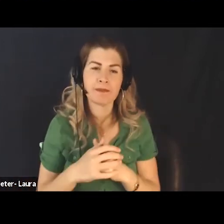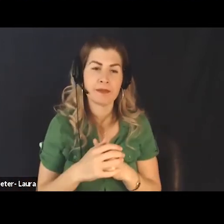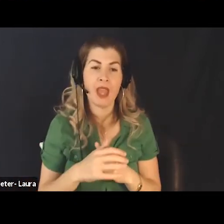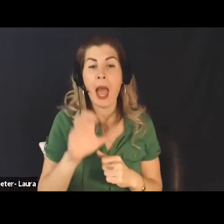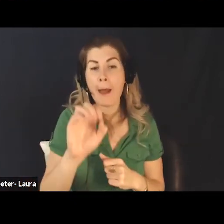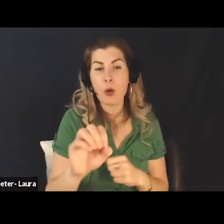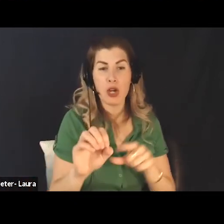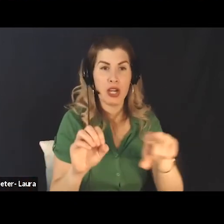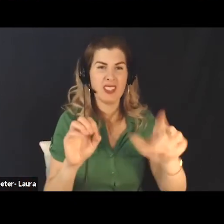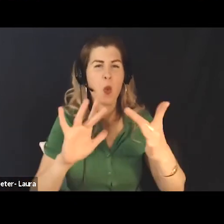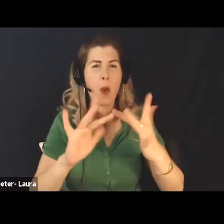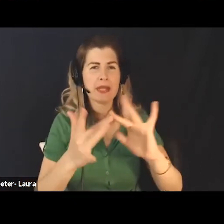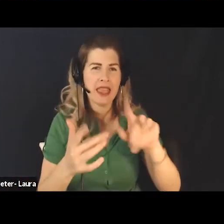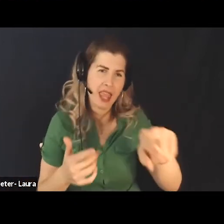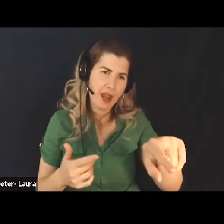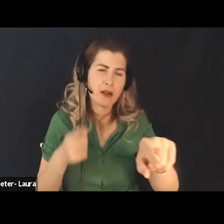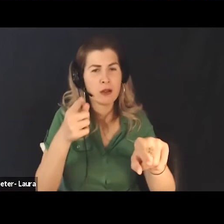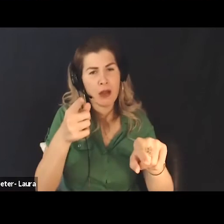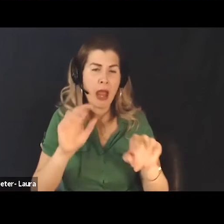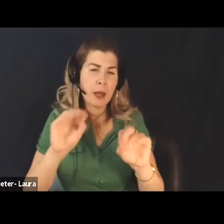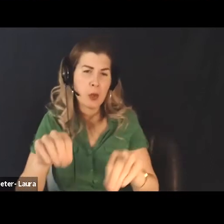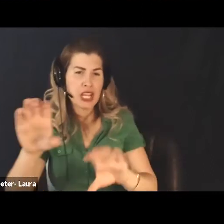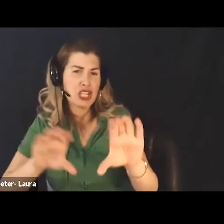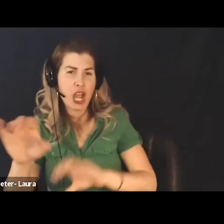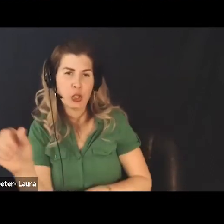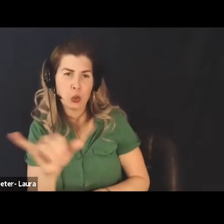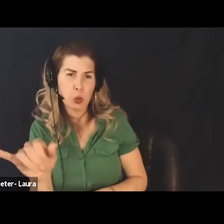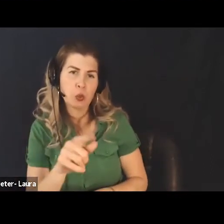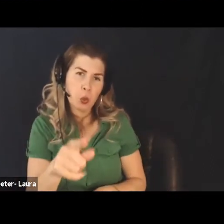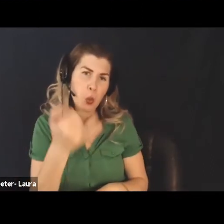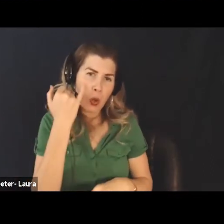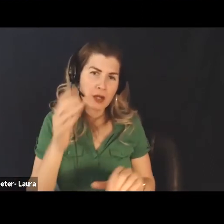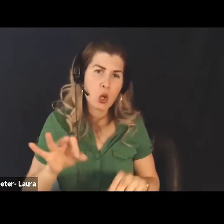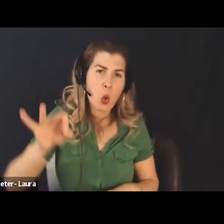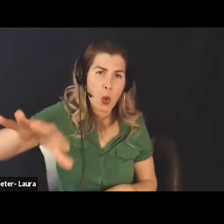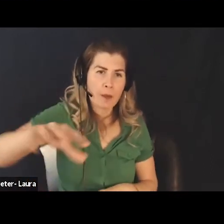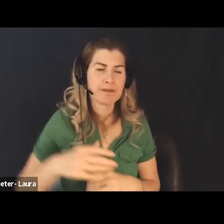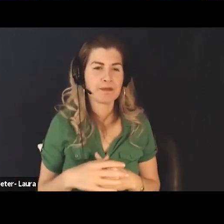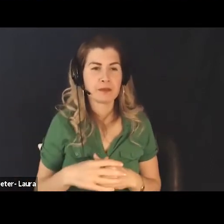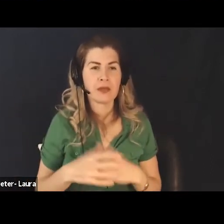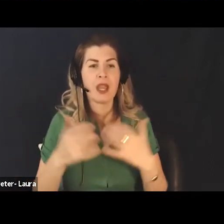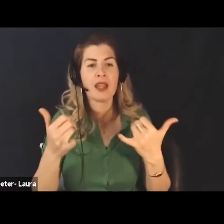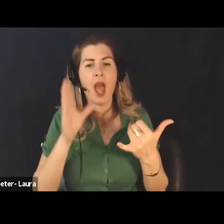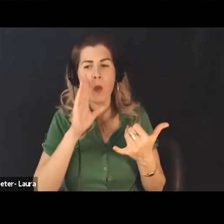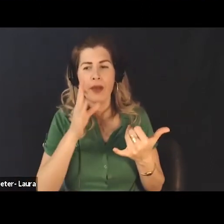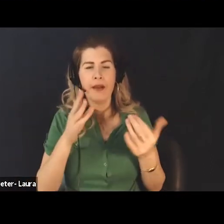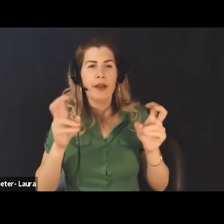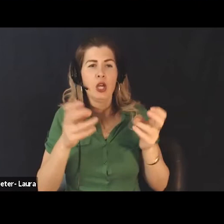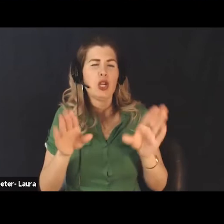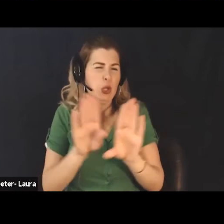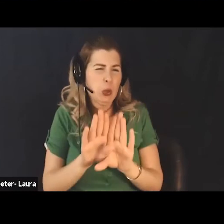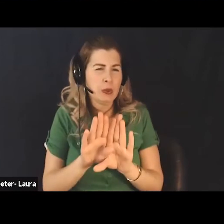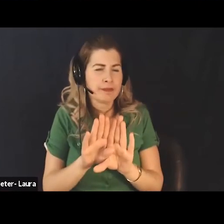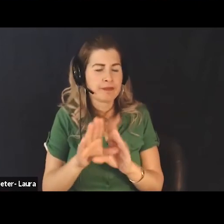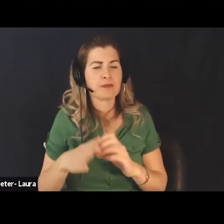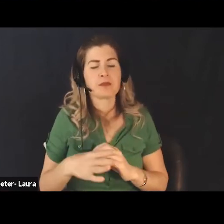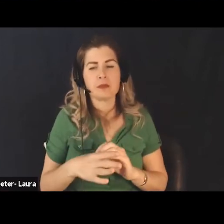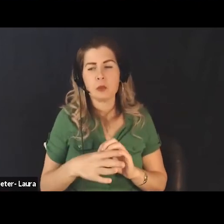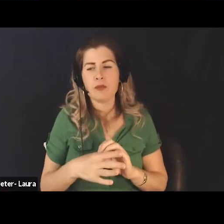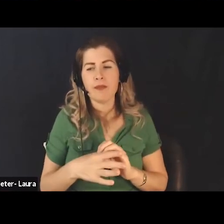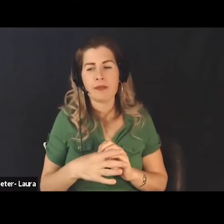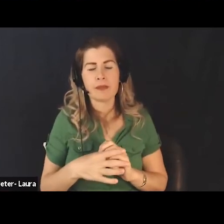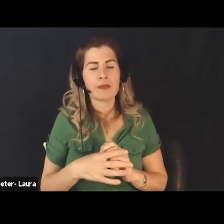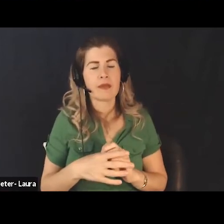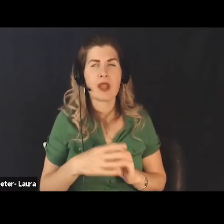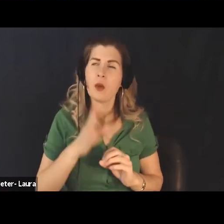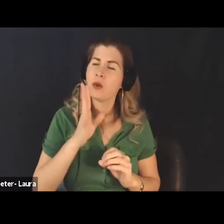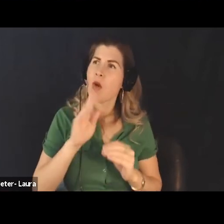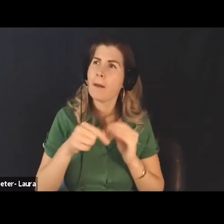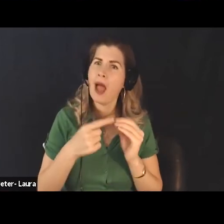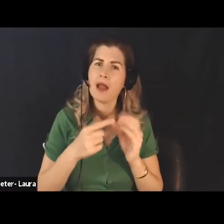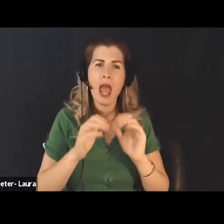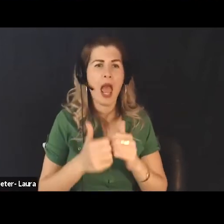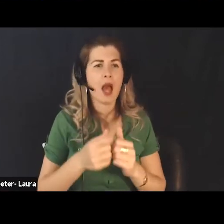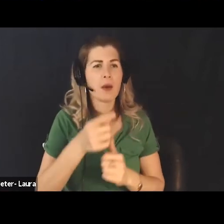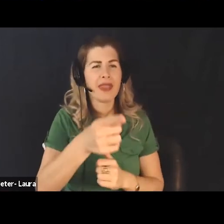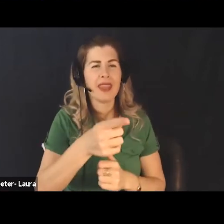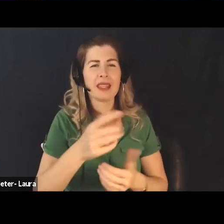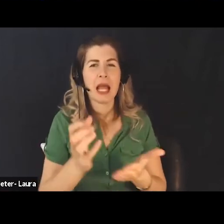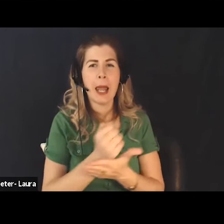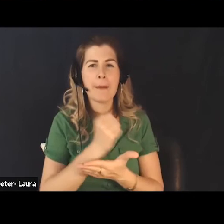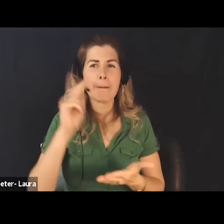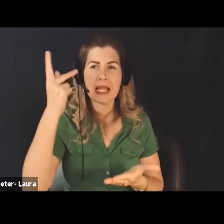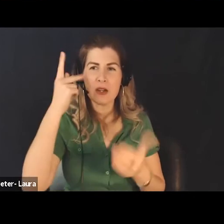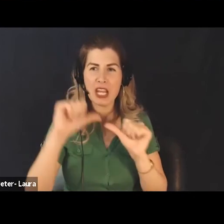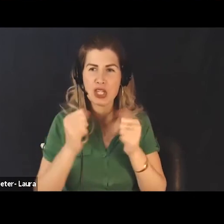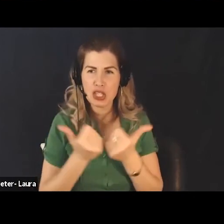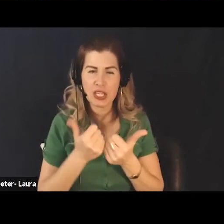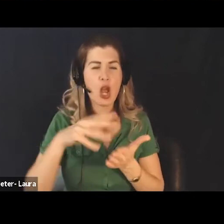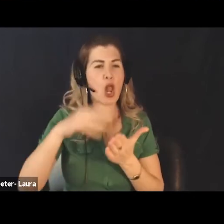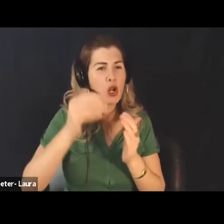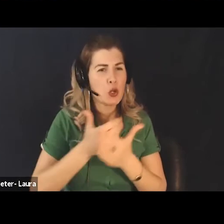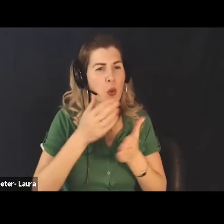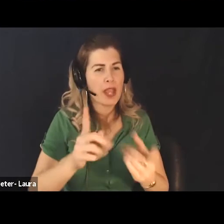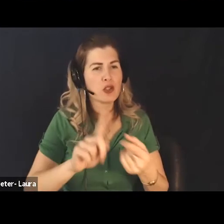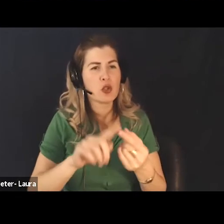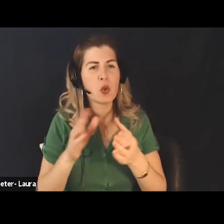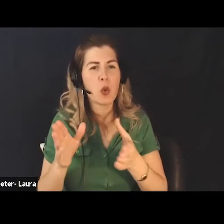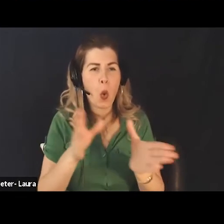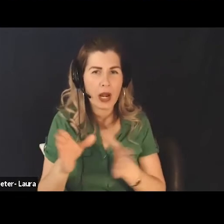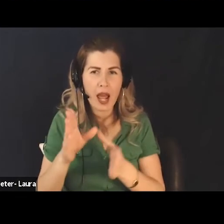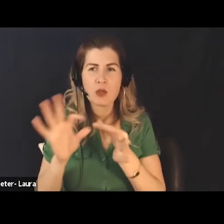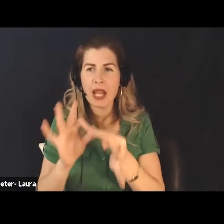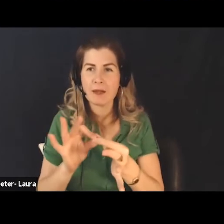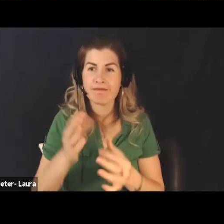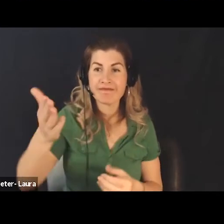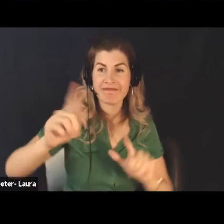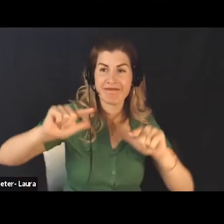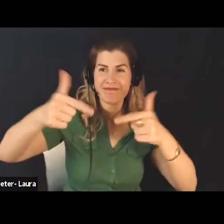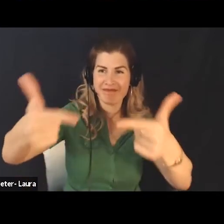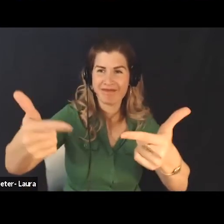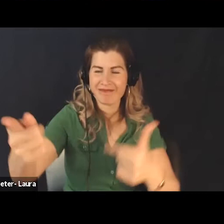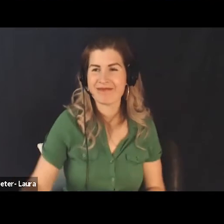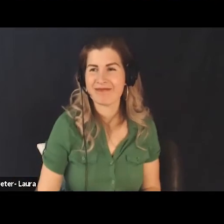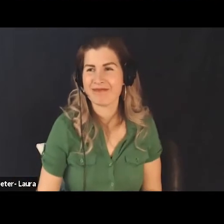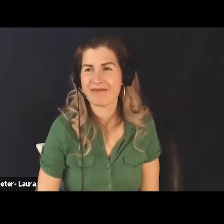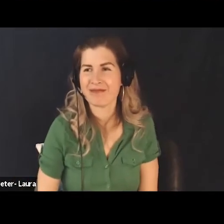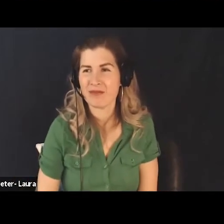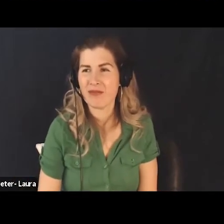And so I've put a URL in there and I can put it in the chat later as well during q amp A. So, I'm going to conclude by talking about how this cleaning a political agency requires us to learn new ways of organizing and relating